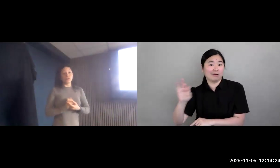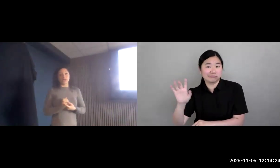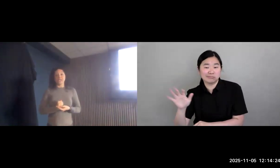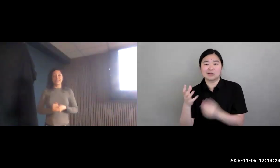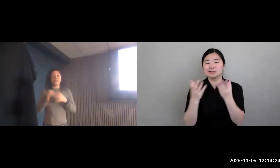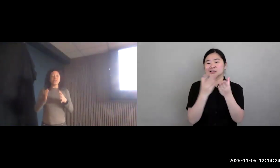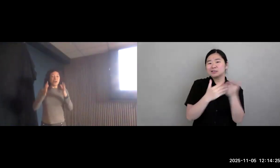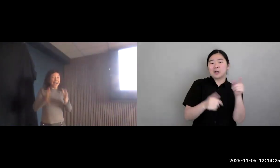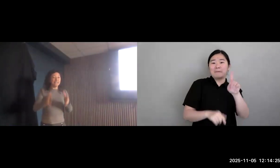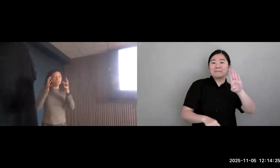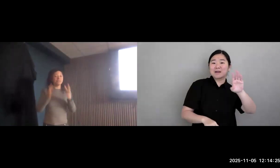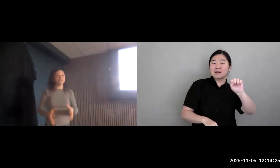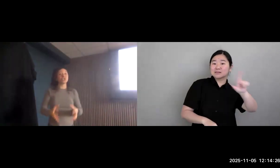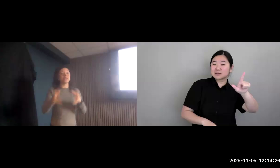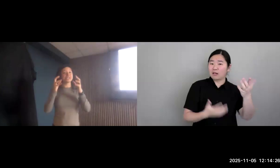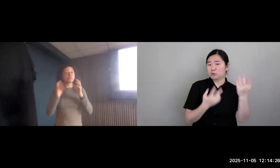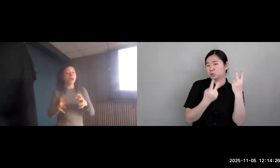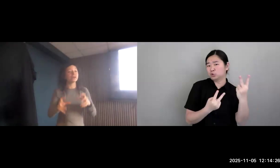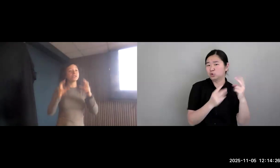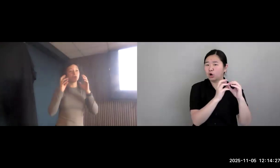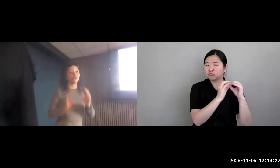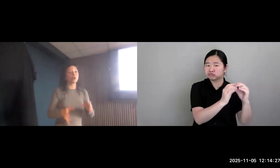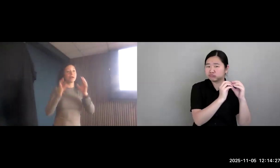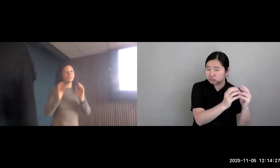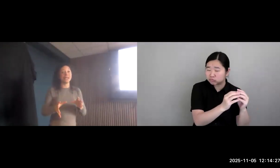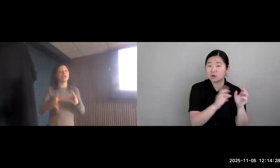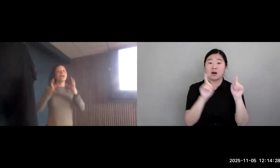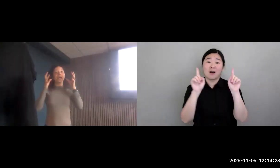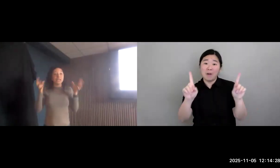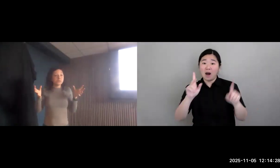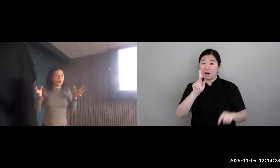Lexical signs. These are highly conventionalized pairings of form and meaning.